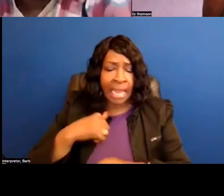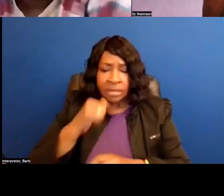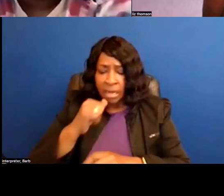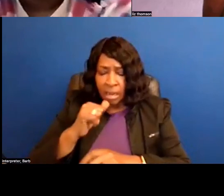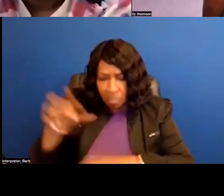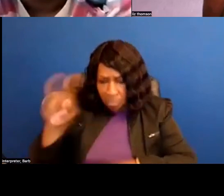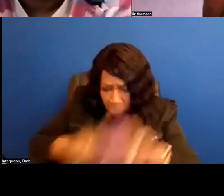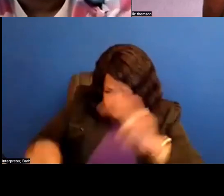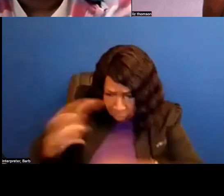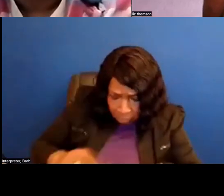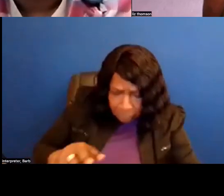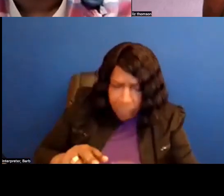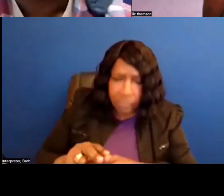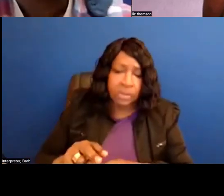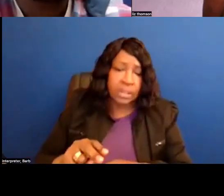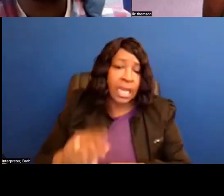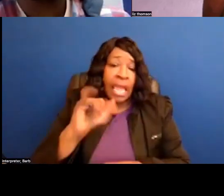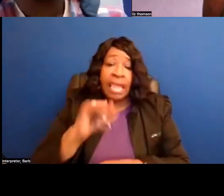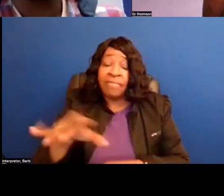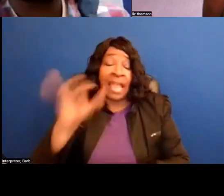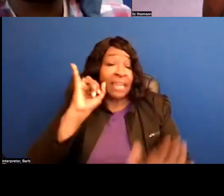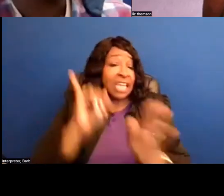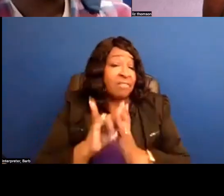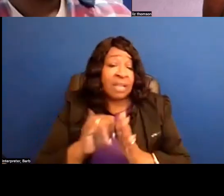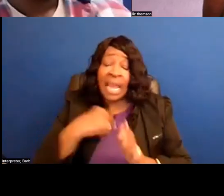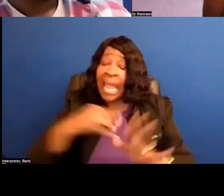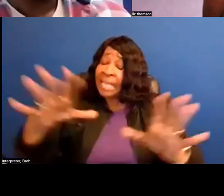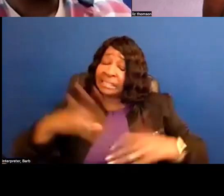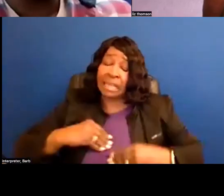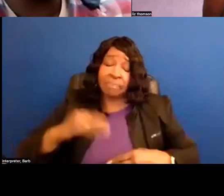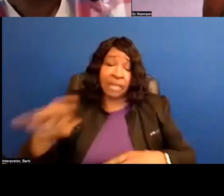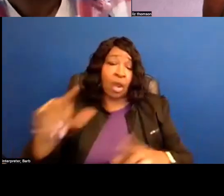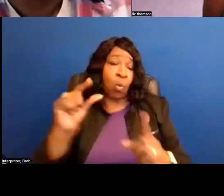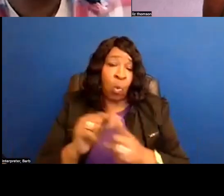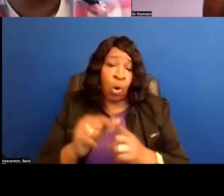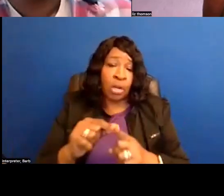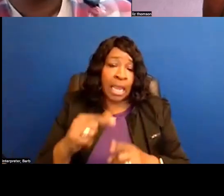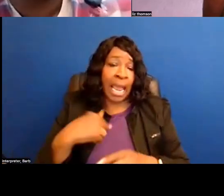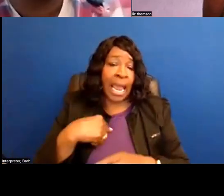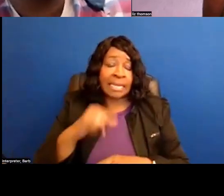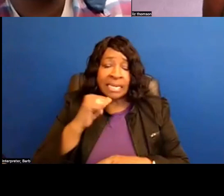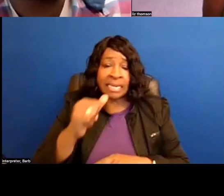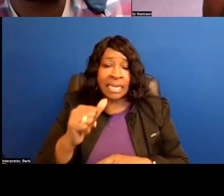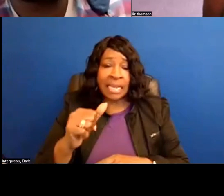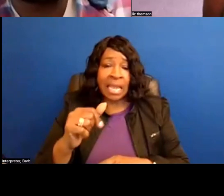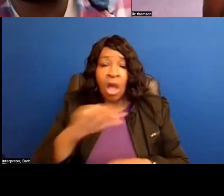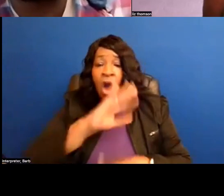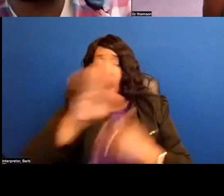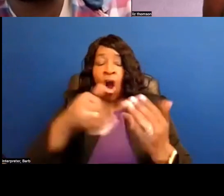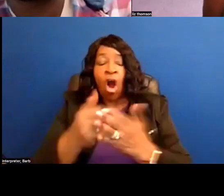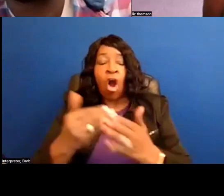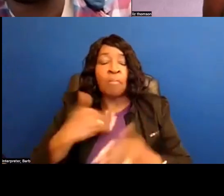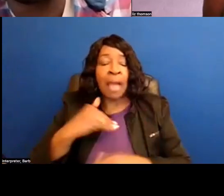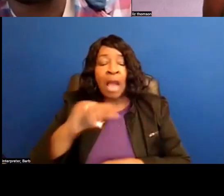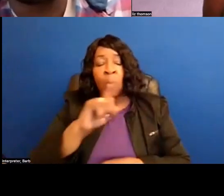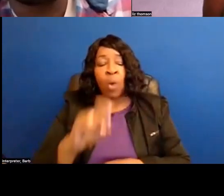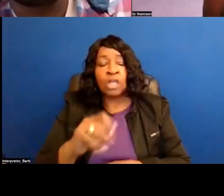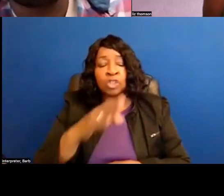If they identified, I took it as word, I didn't ask. All my questions were tell me more